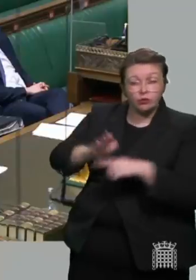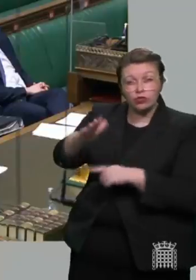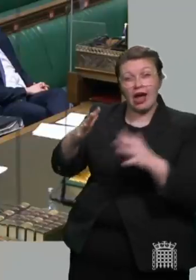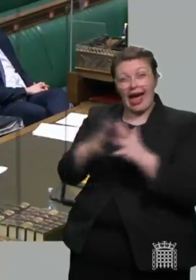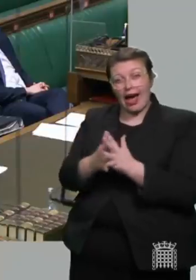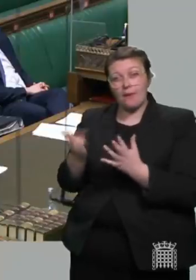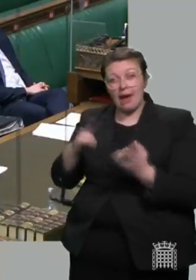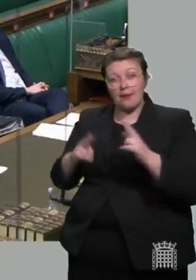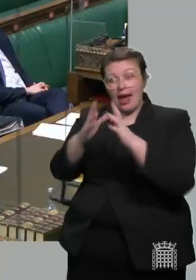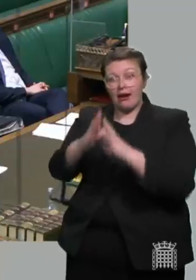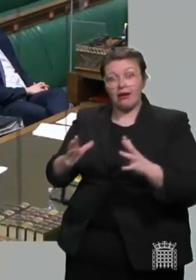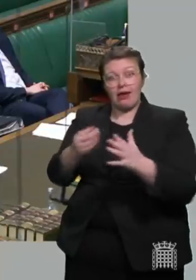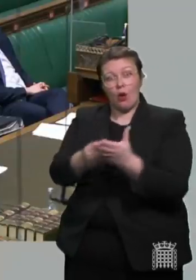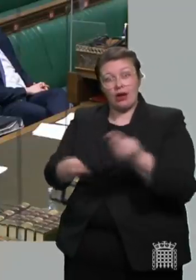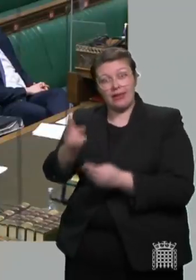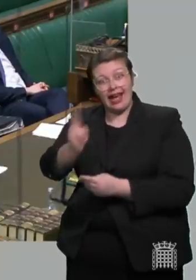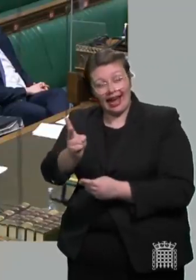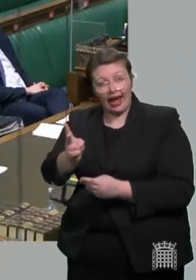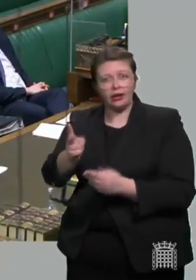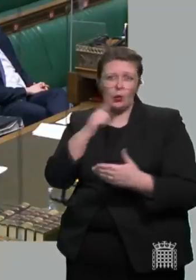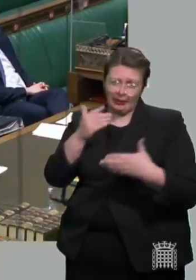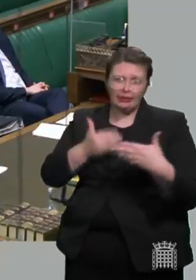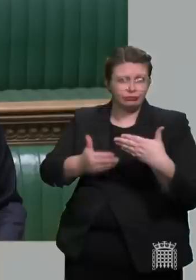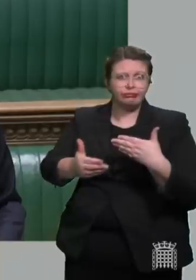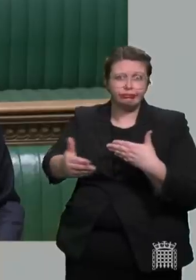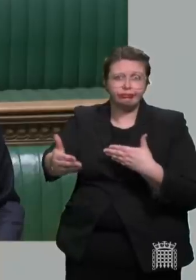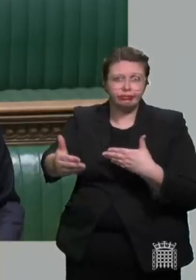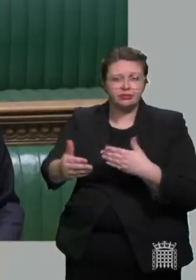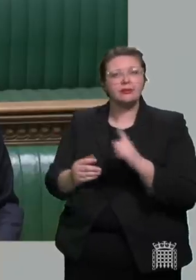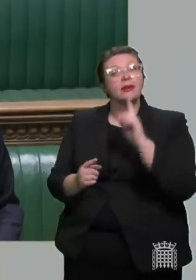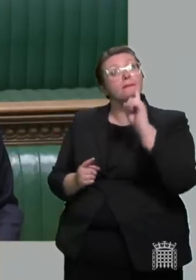But we will recover. This Budget meets the